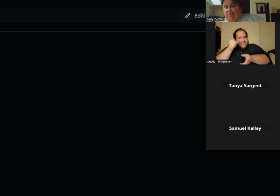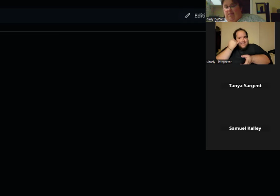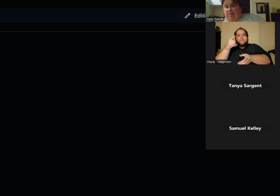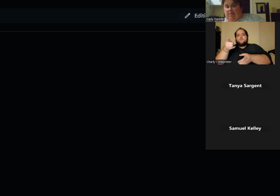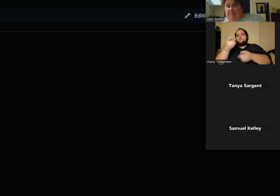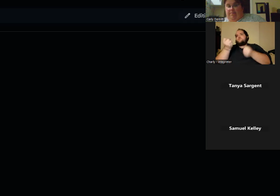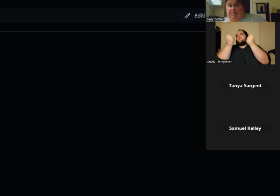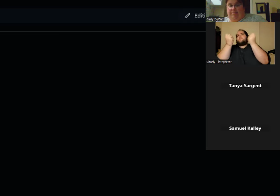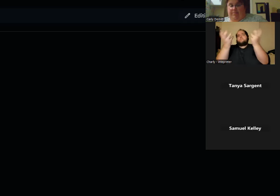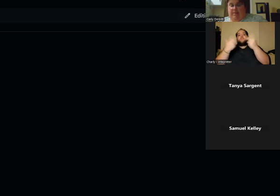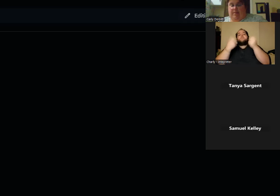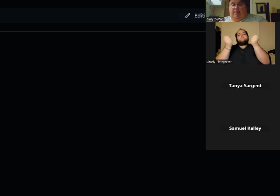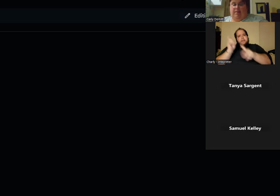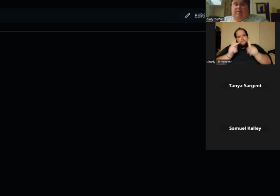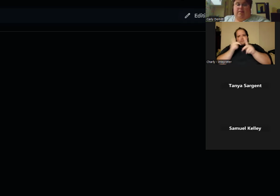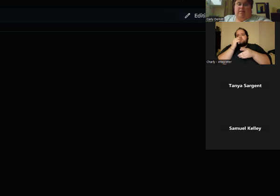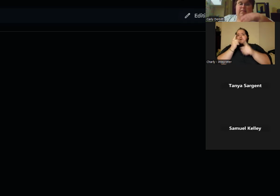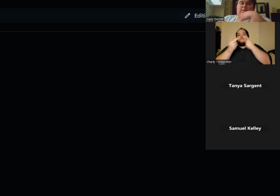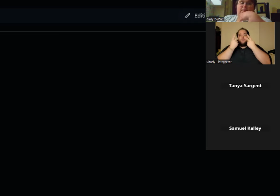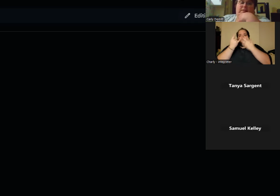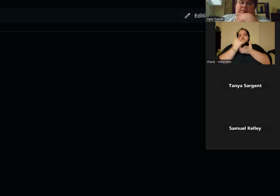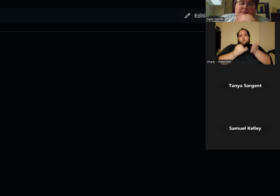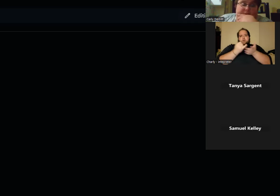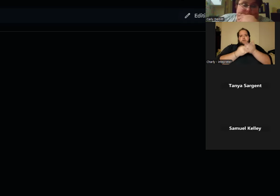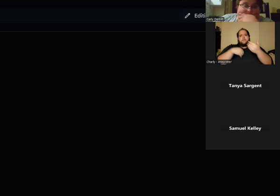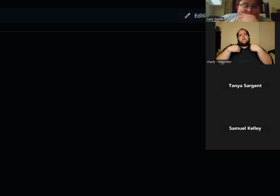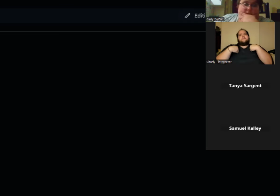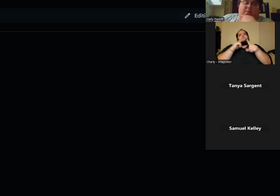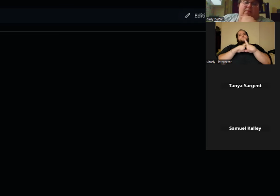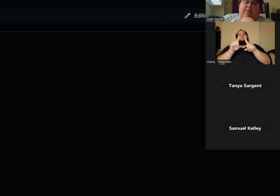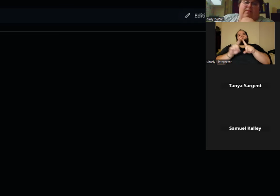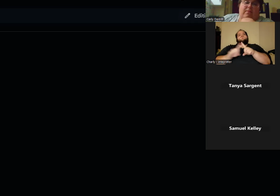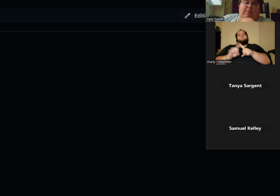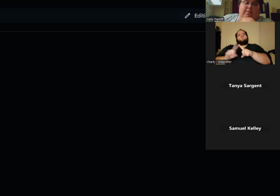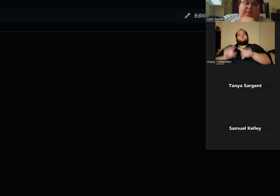visual artists have so many group exhibits and Some people have a lot of solo exhibits. It just